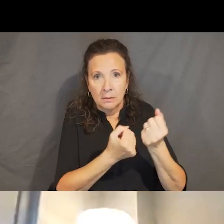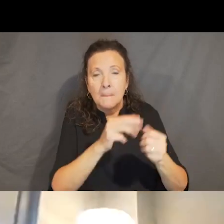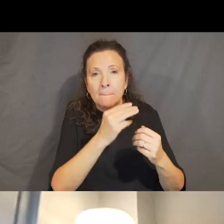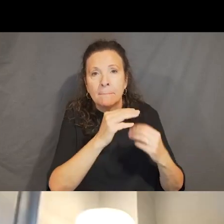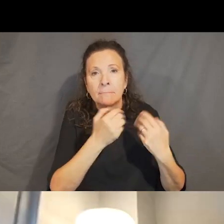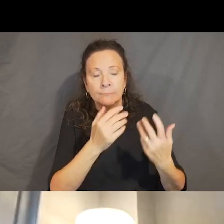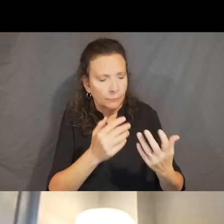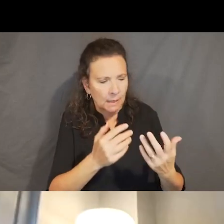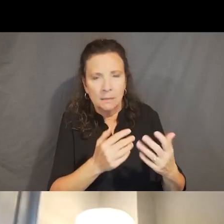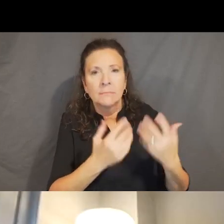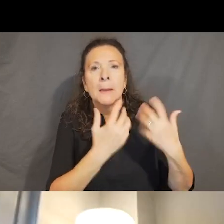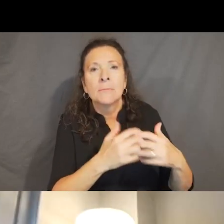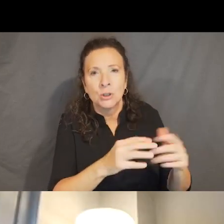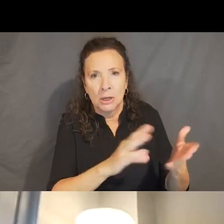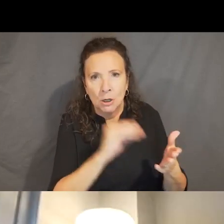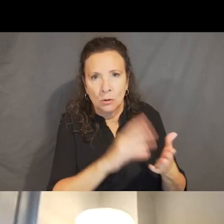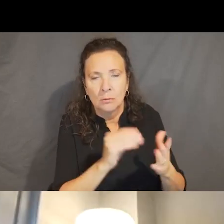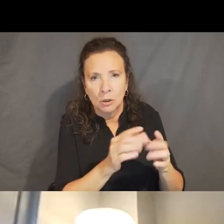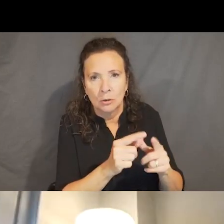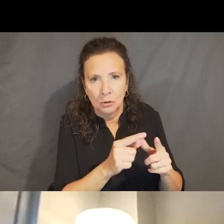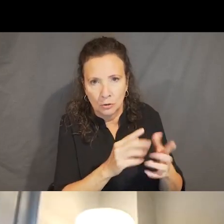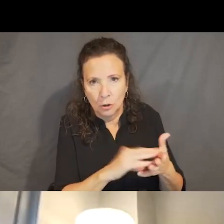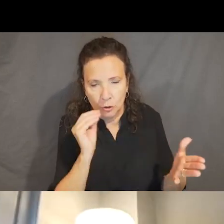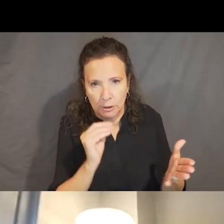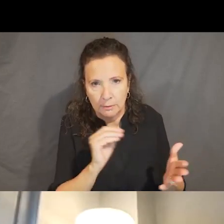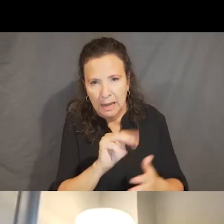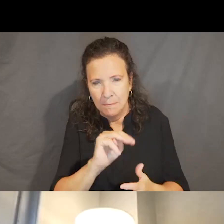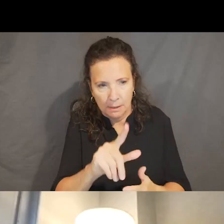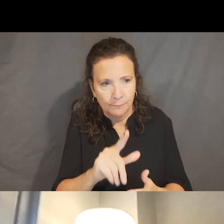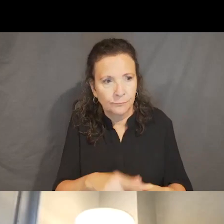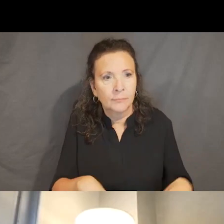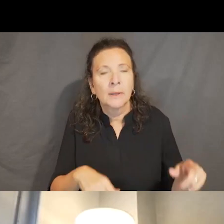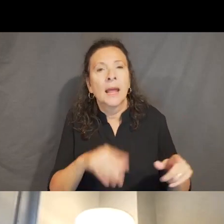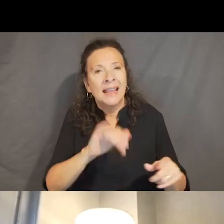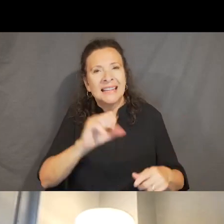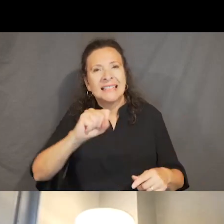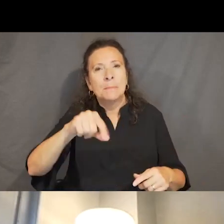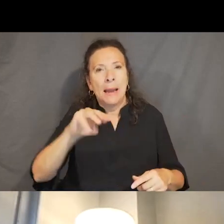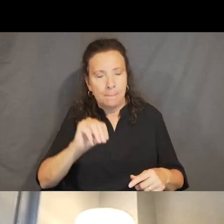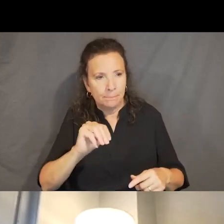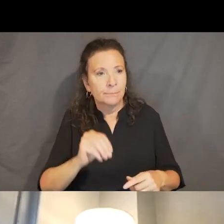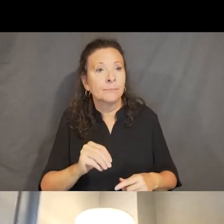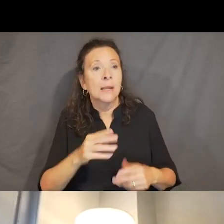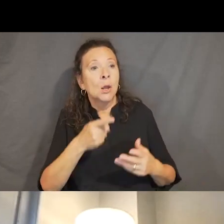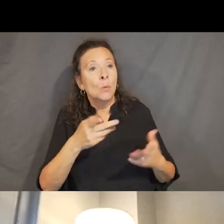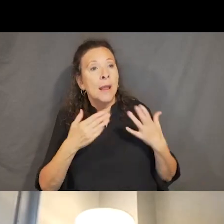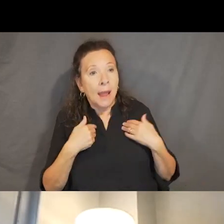spam. Here is that structured database. Decision model created by humans. And then you and I giving